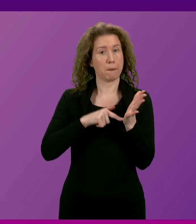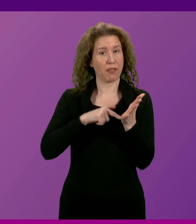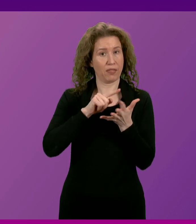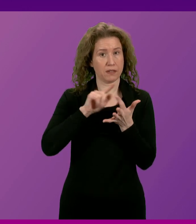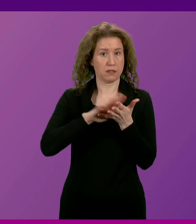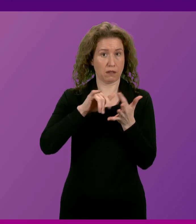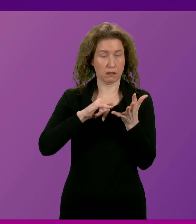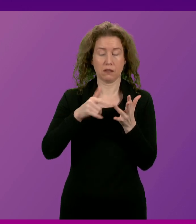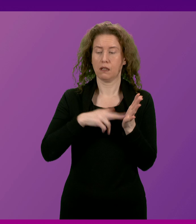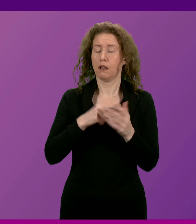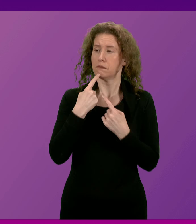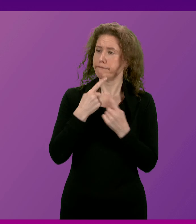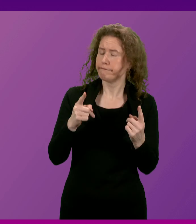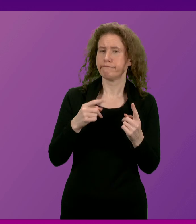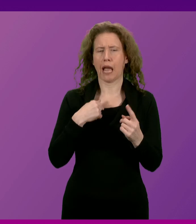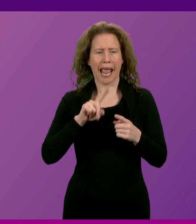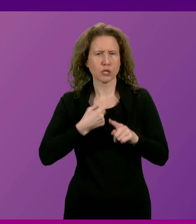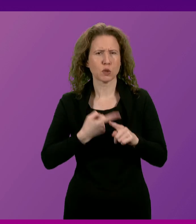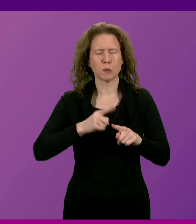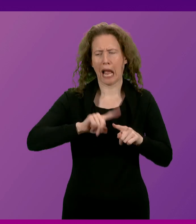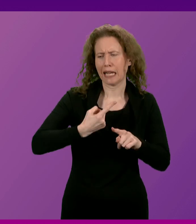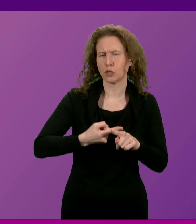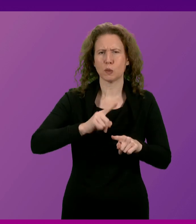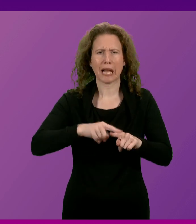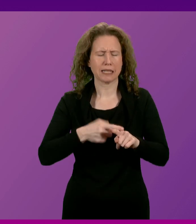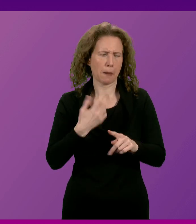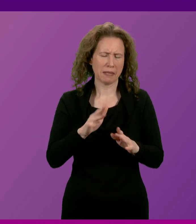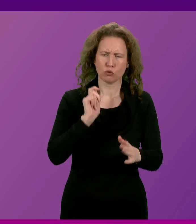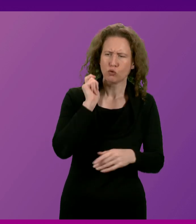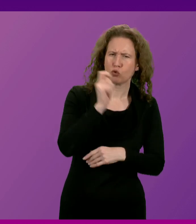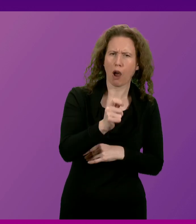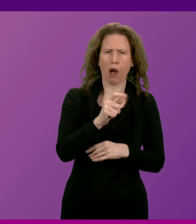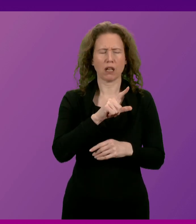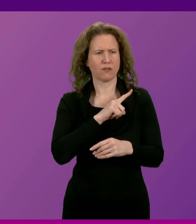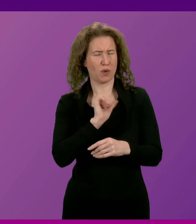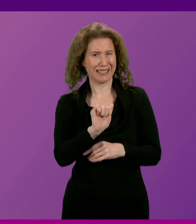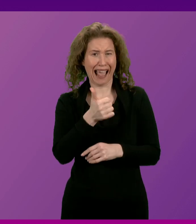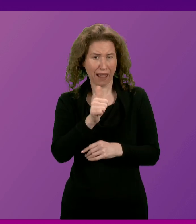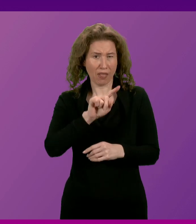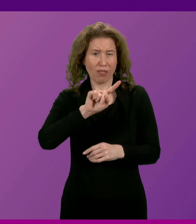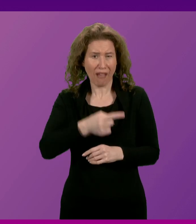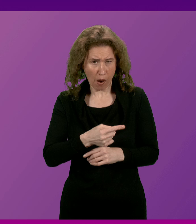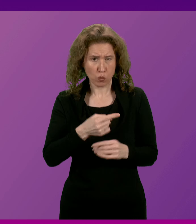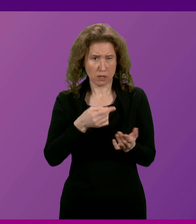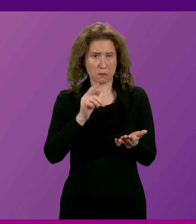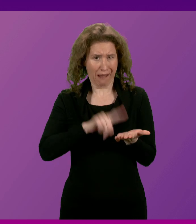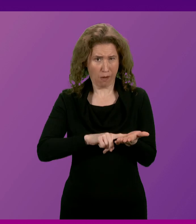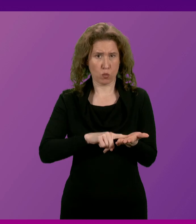wholly unbelievable excuses for billing taxpayers for his £11,000 iPad bill. It